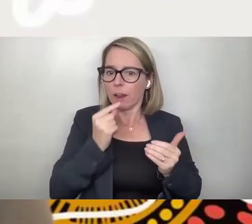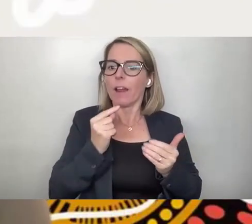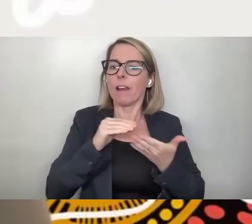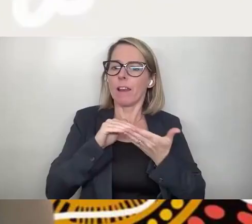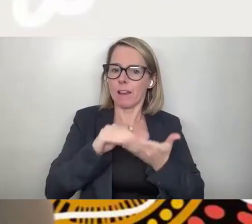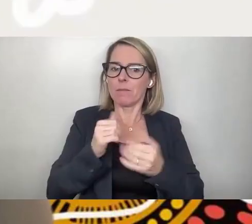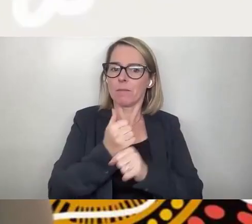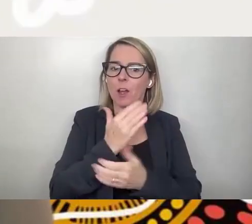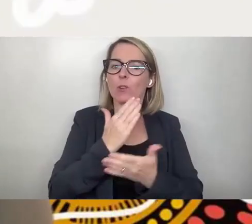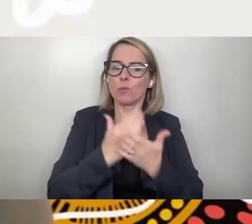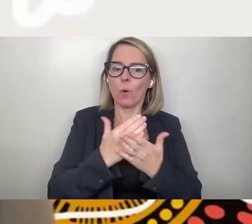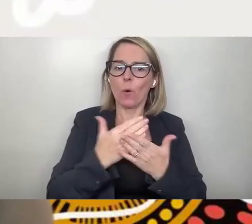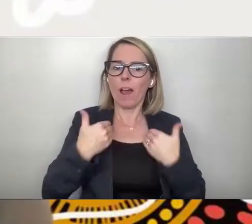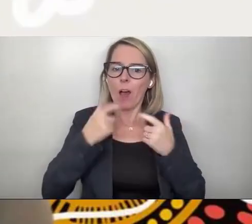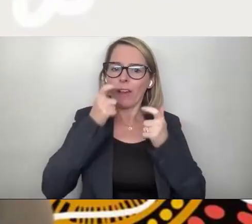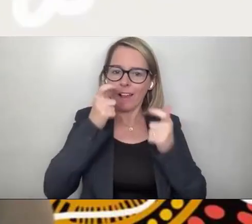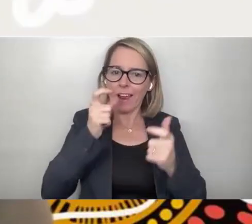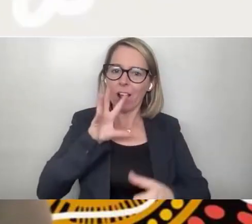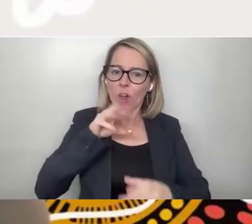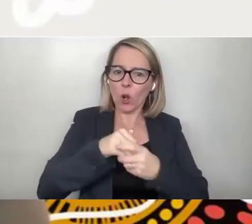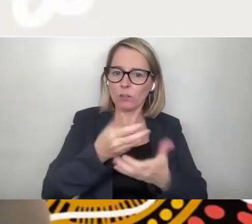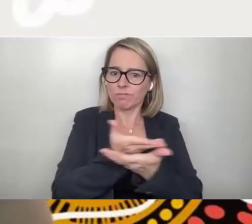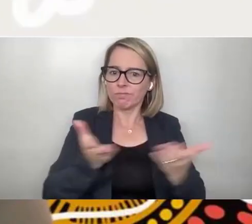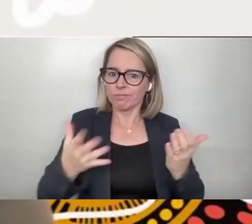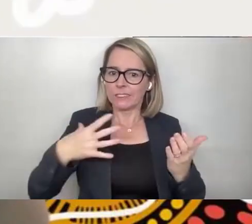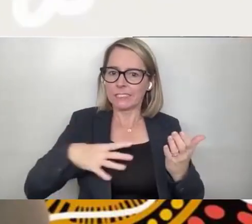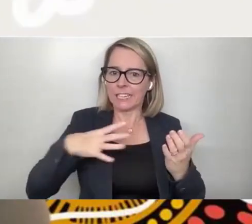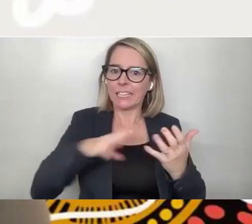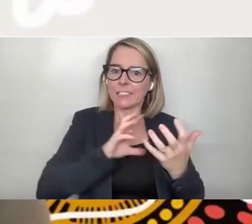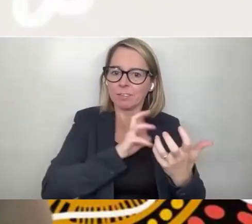be provided in a way that is more inclusive and in a way that can result in a better experience